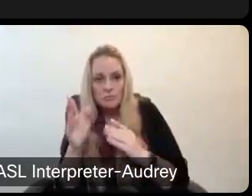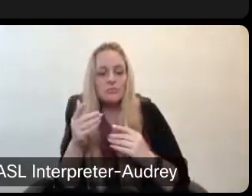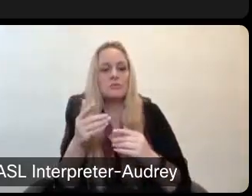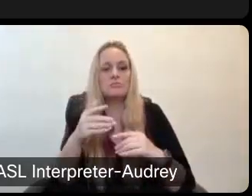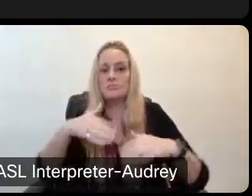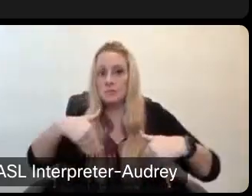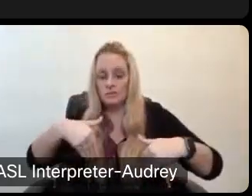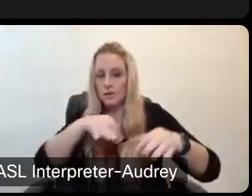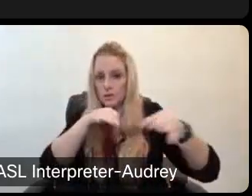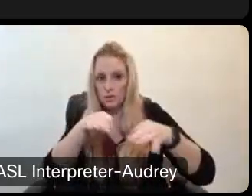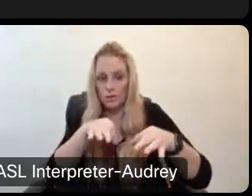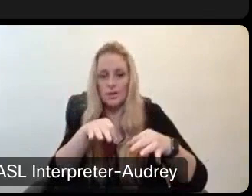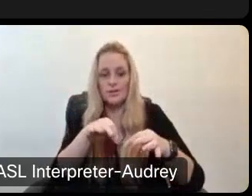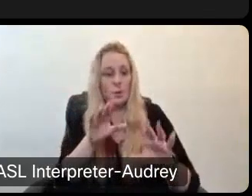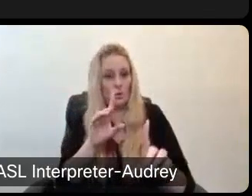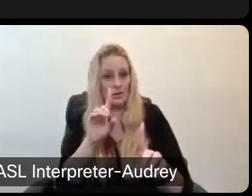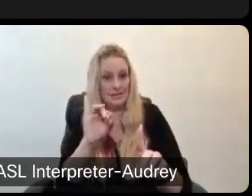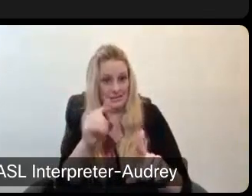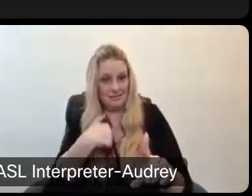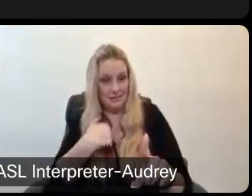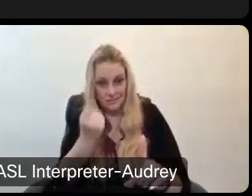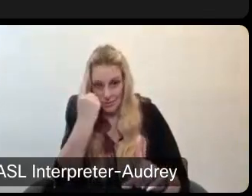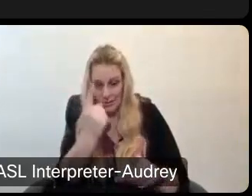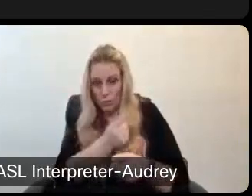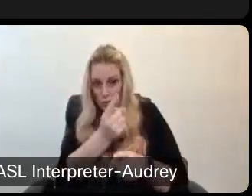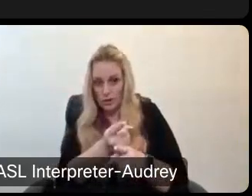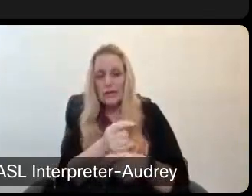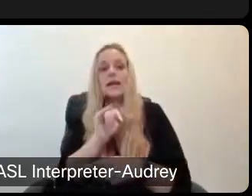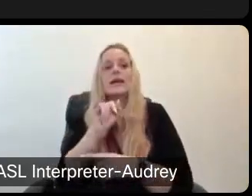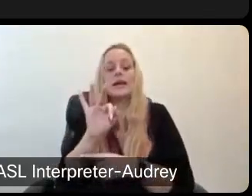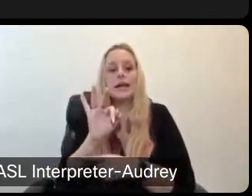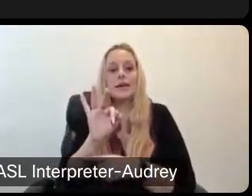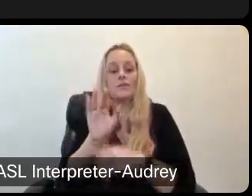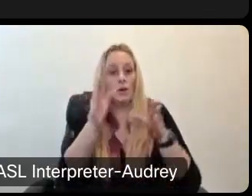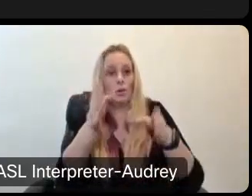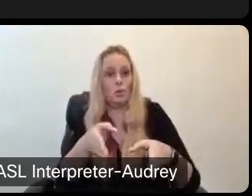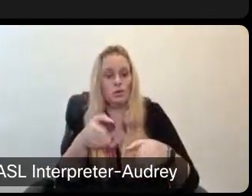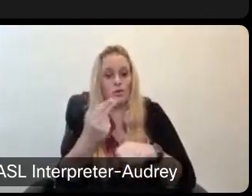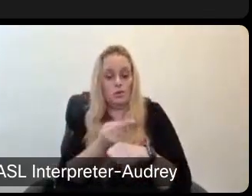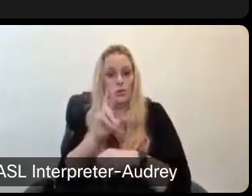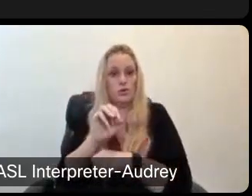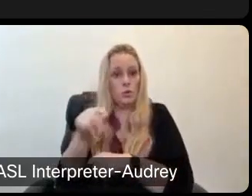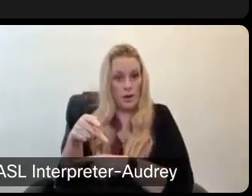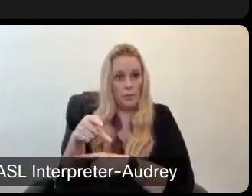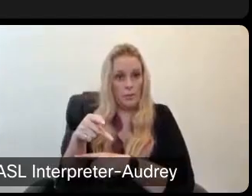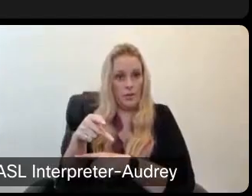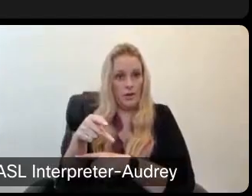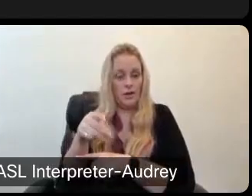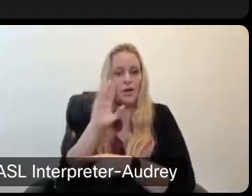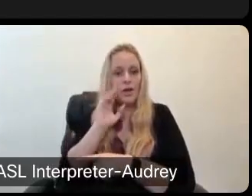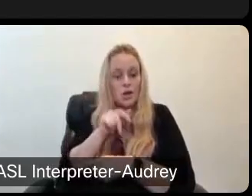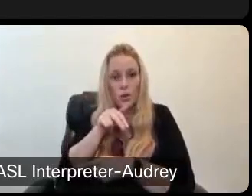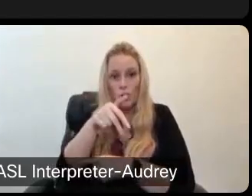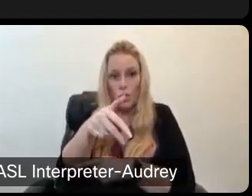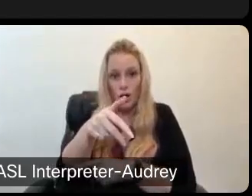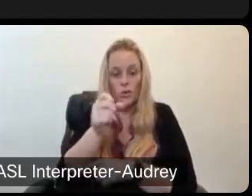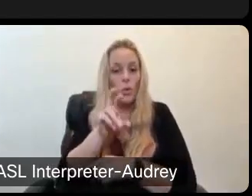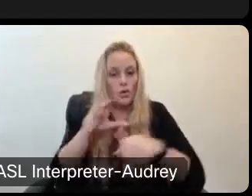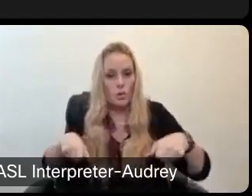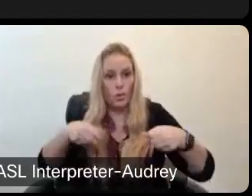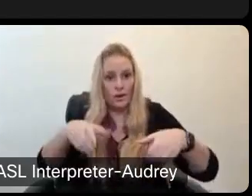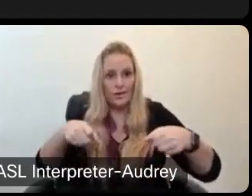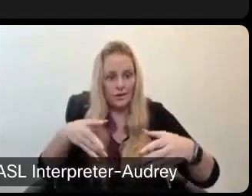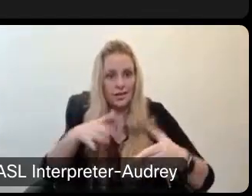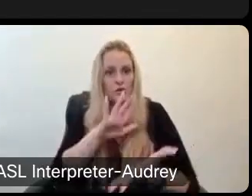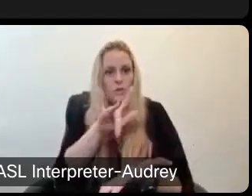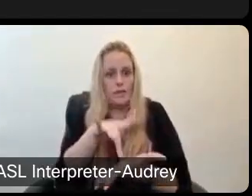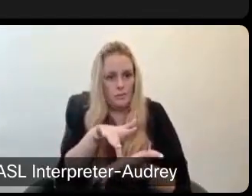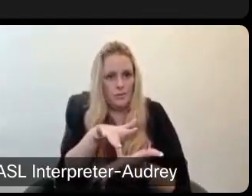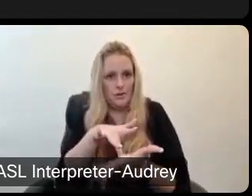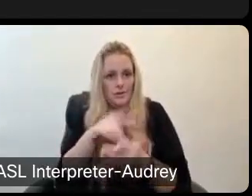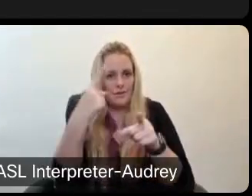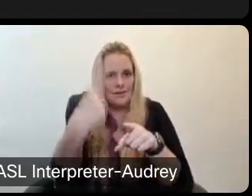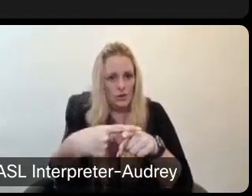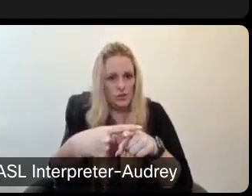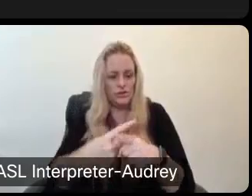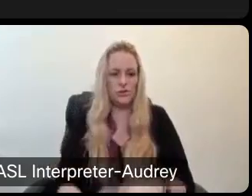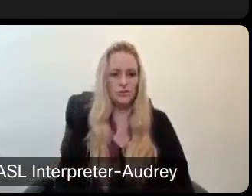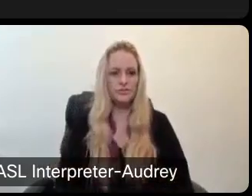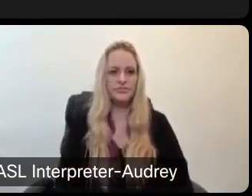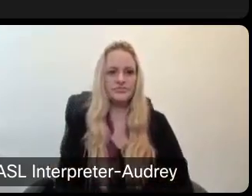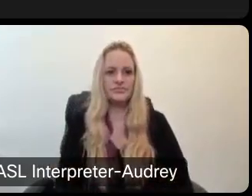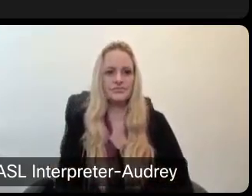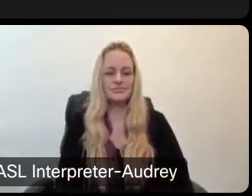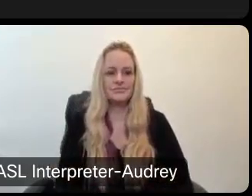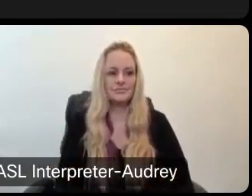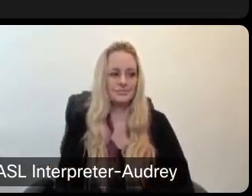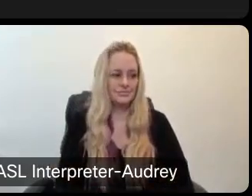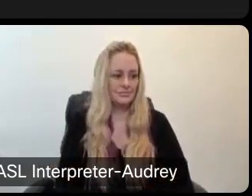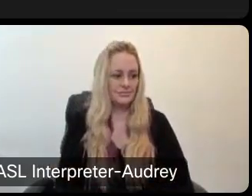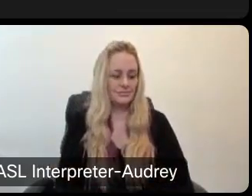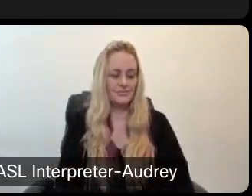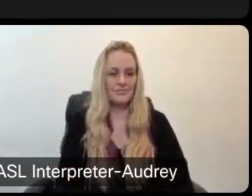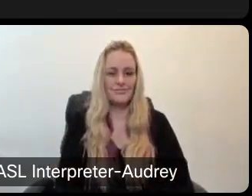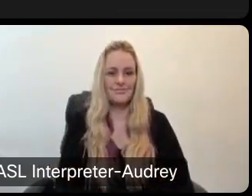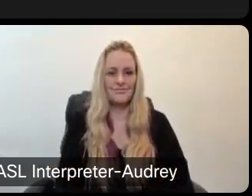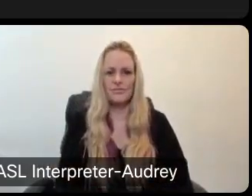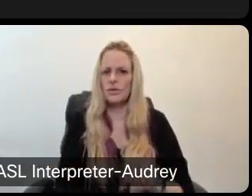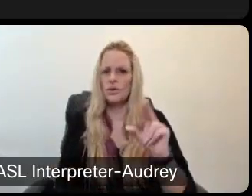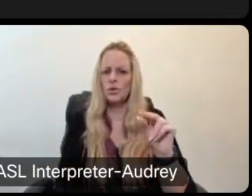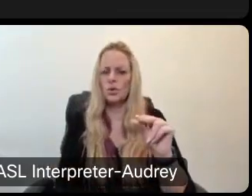So did I understand correctly that if one were to use the ramp, one ends up walking or willing into the middle of the intersection? No, that's.